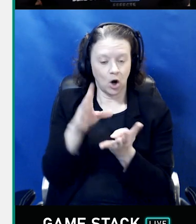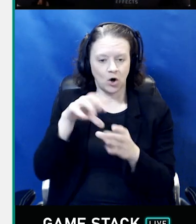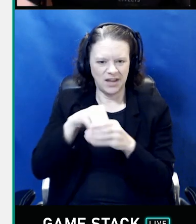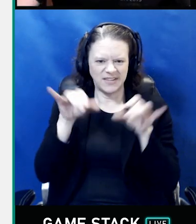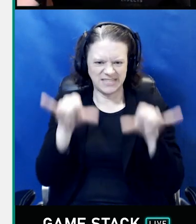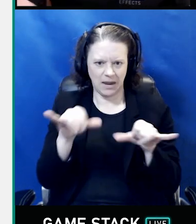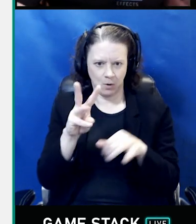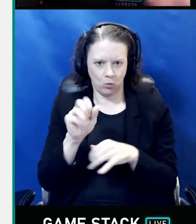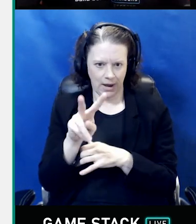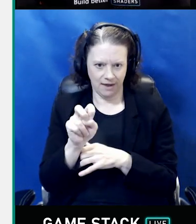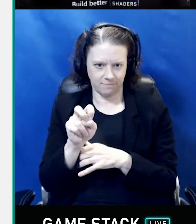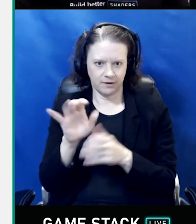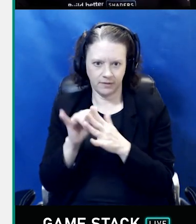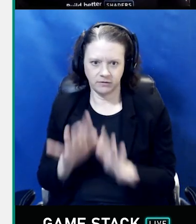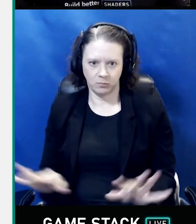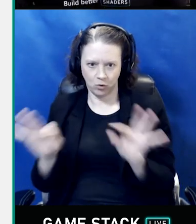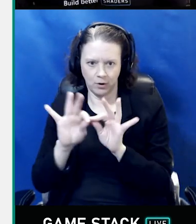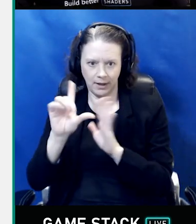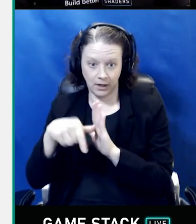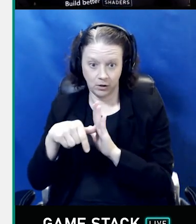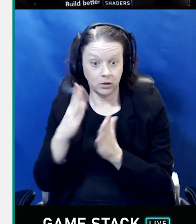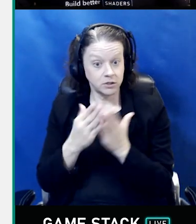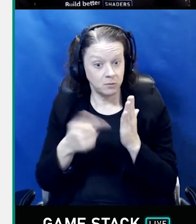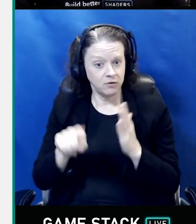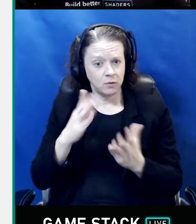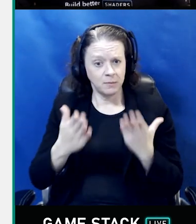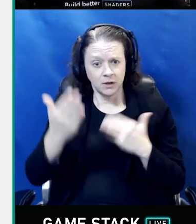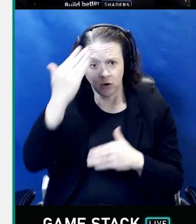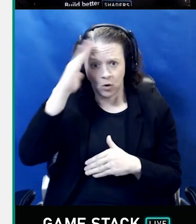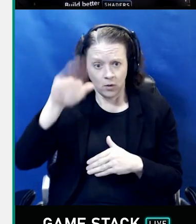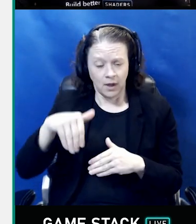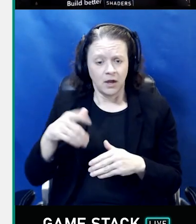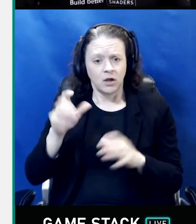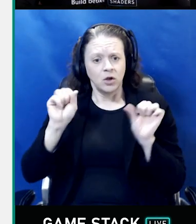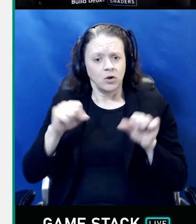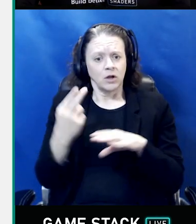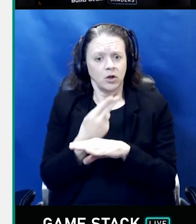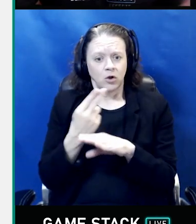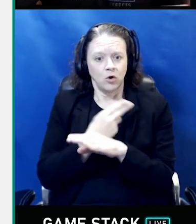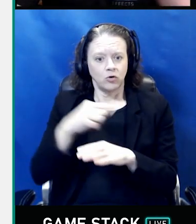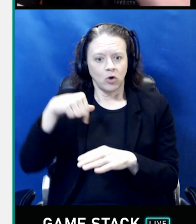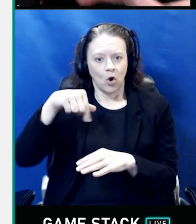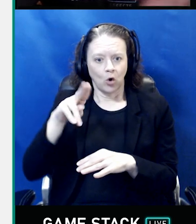Additionally, as some of you are probably aware, you can use the QuadRead operations to access the